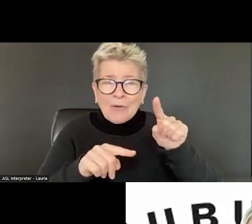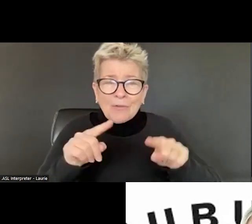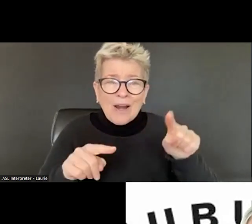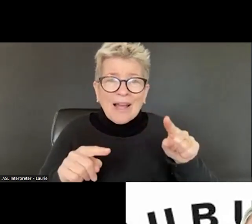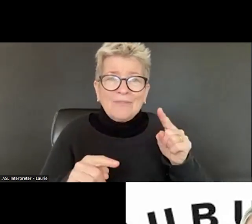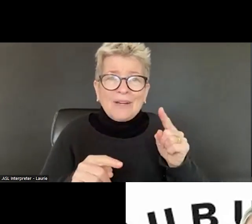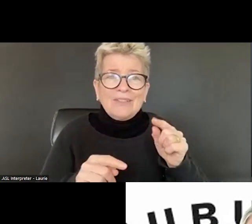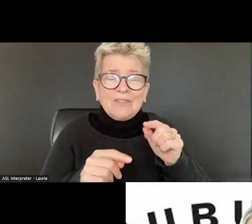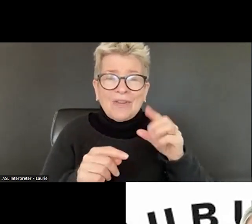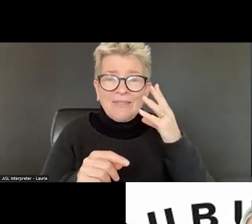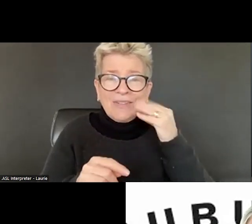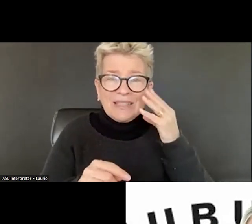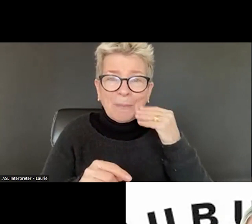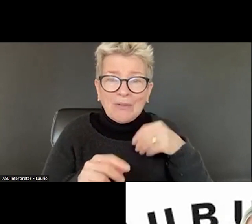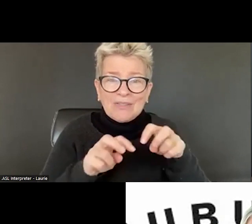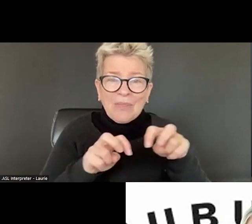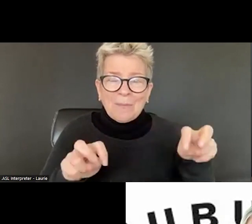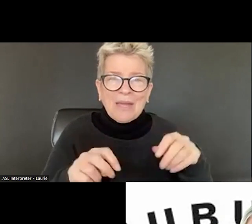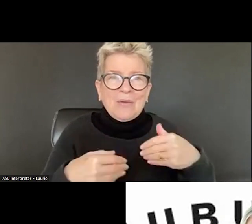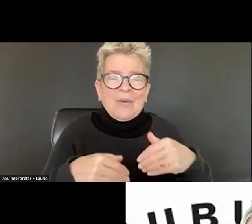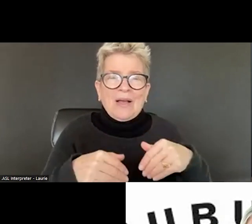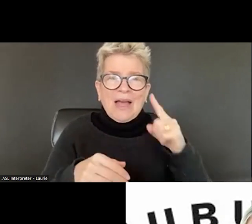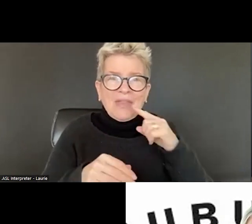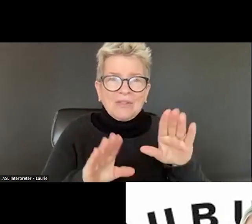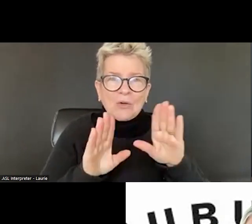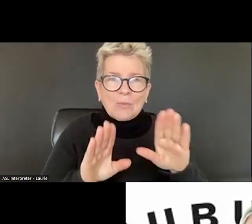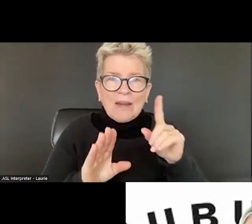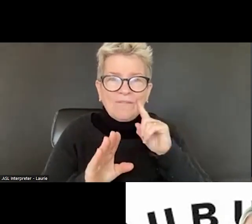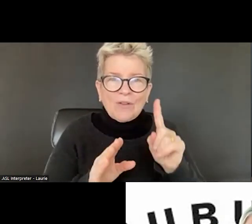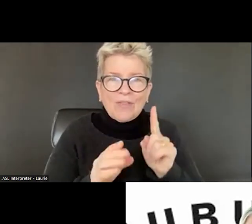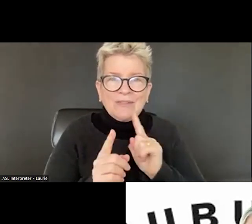within this panel as well which I think is going to be great for this conversation so I want to